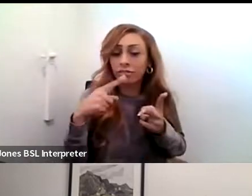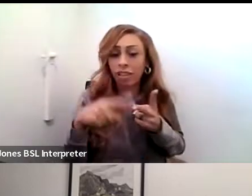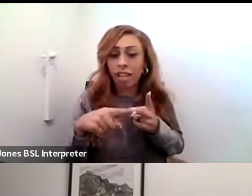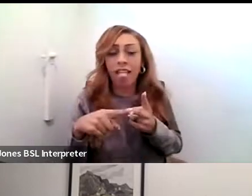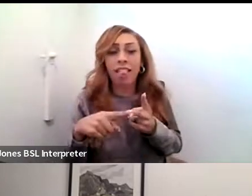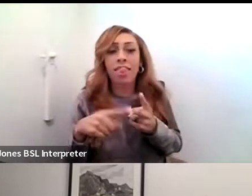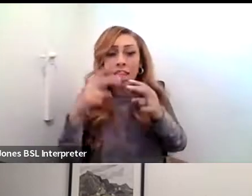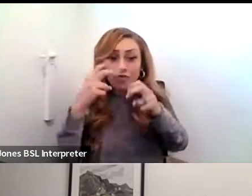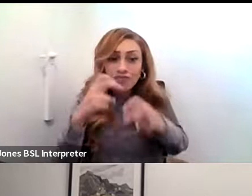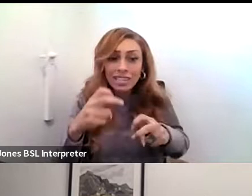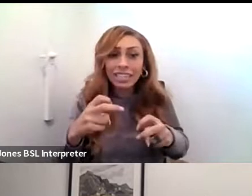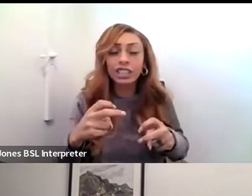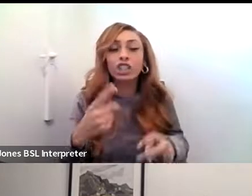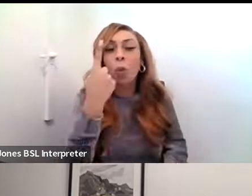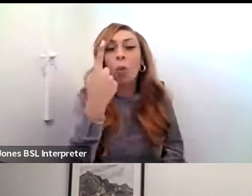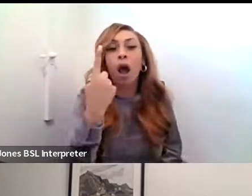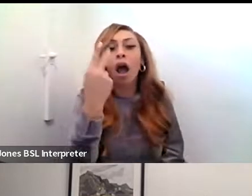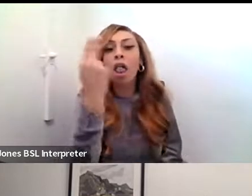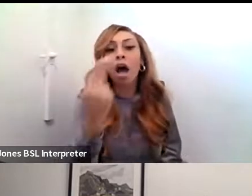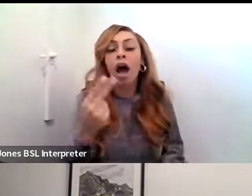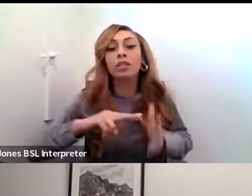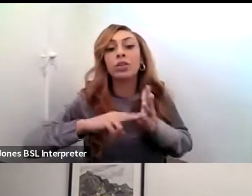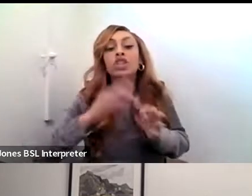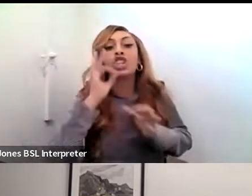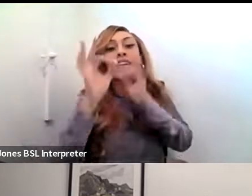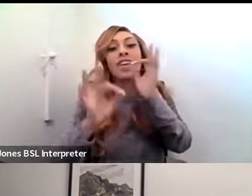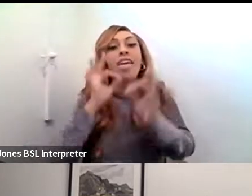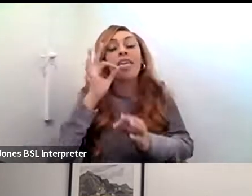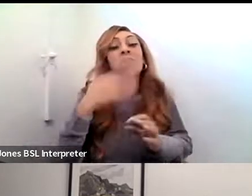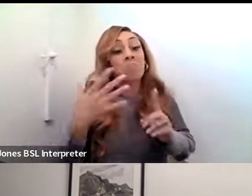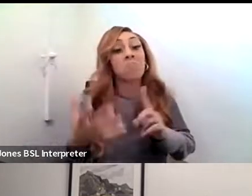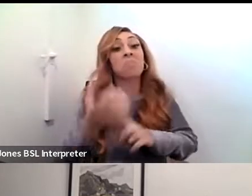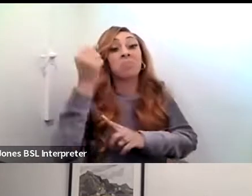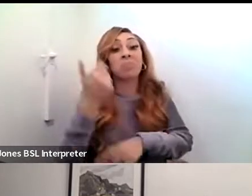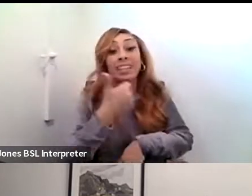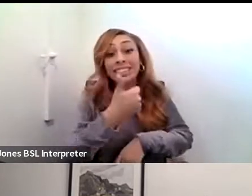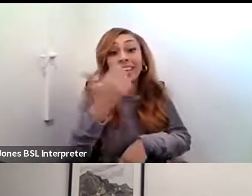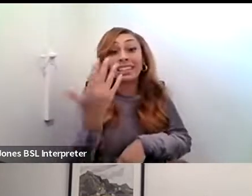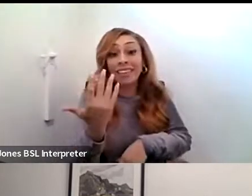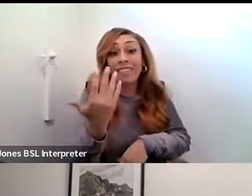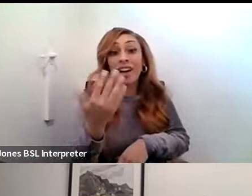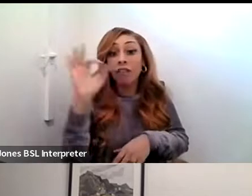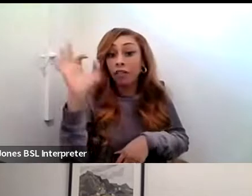with one arts organisation, we did a survey and found that something like 65% of the audience